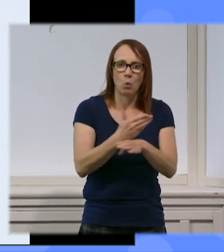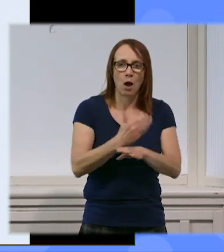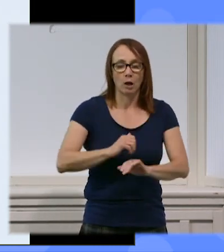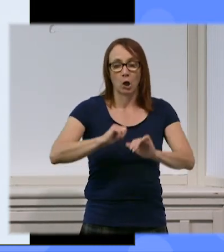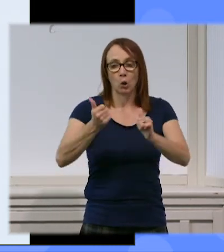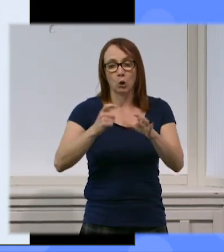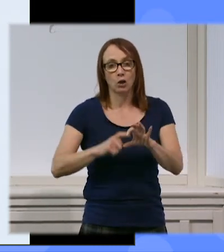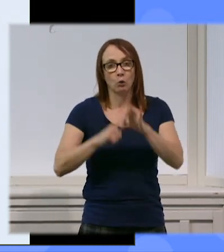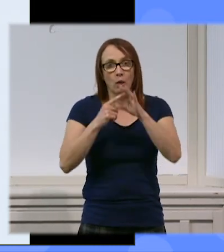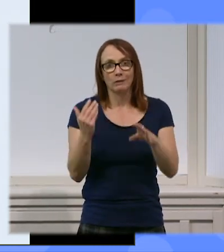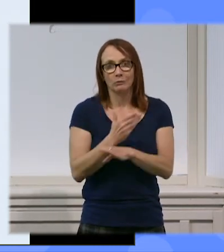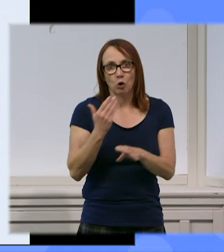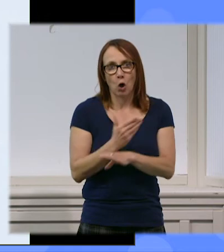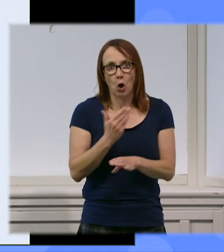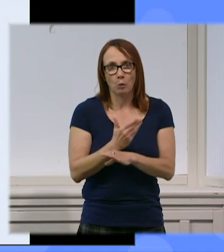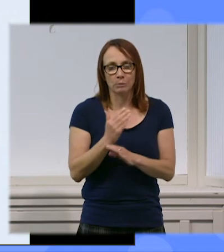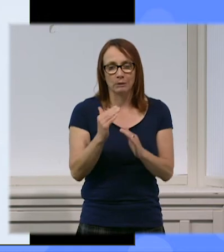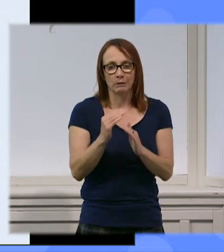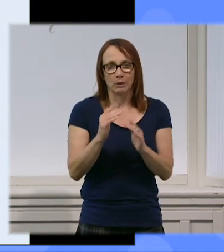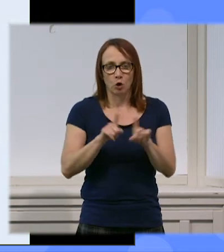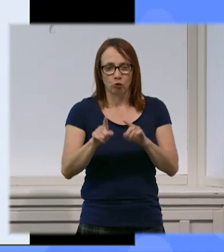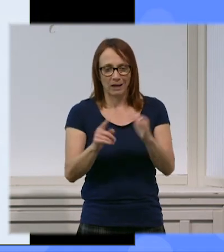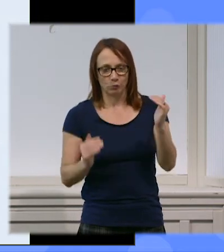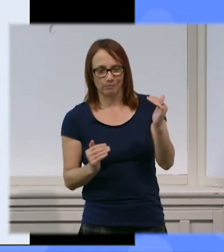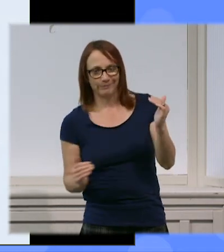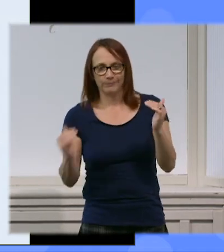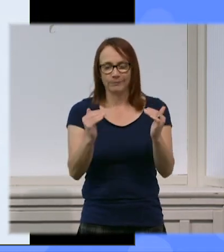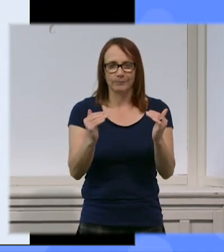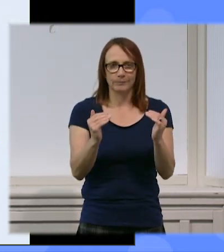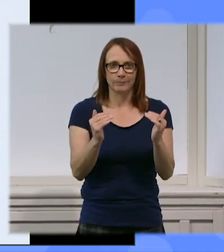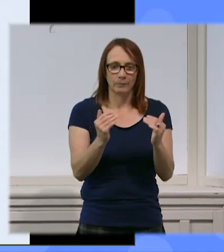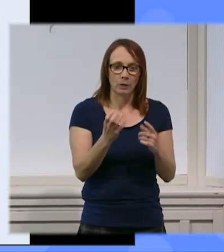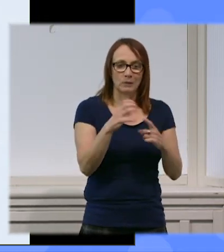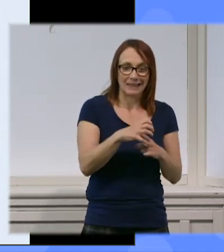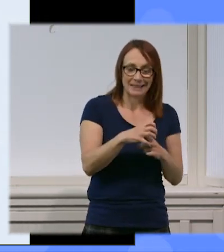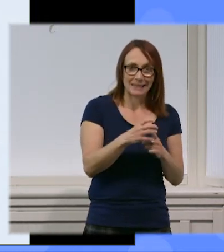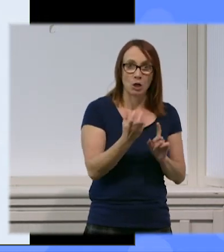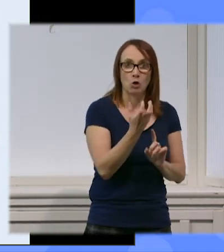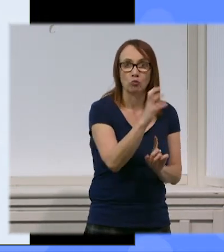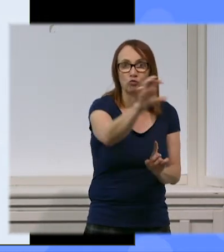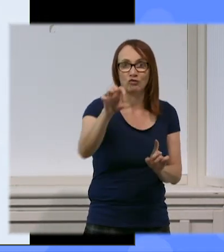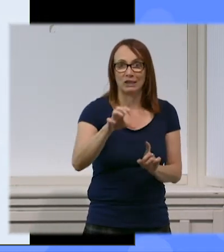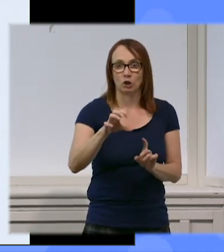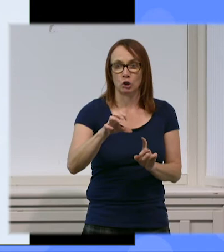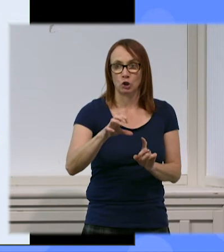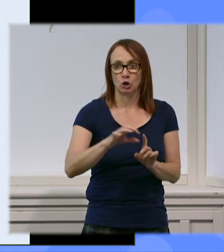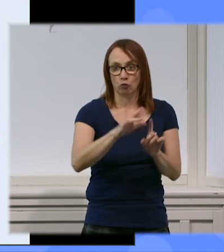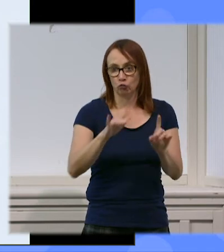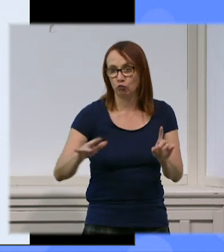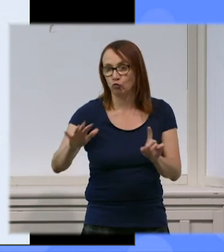tackling inequality and changing the dynamics of Scotland cities regions and rural areas to make sure a success and opportunity is share